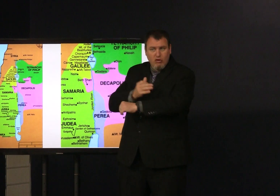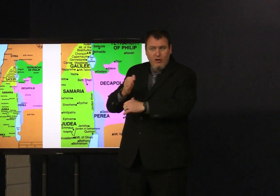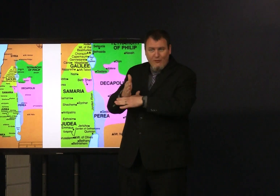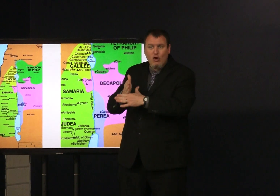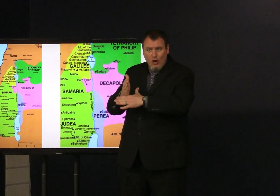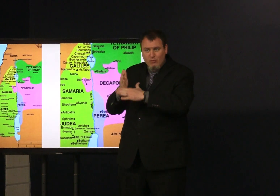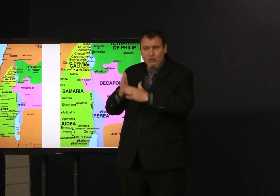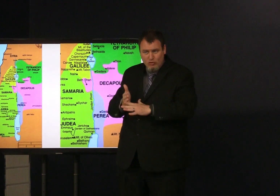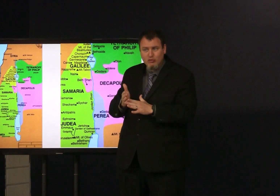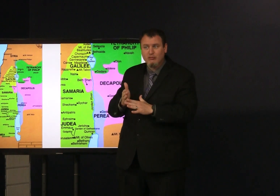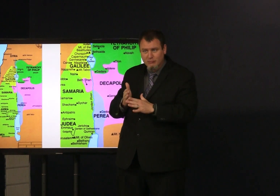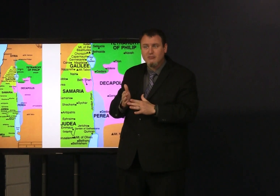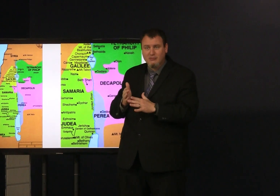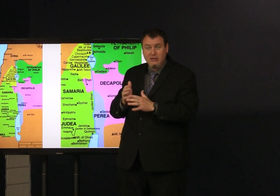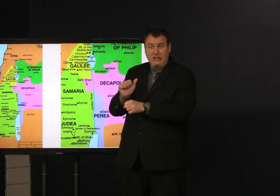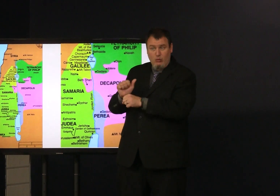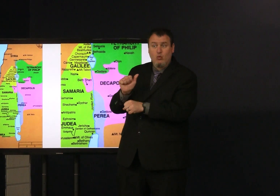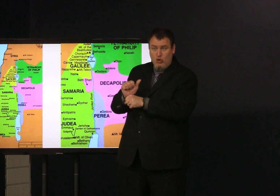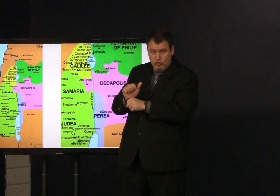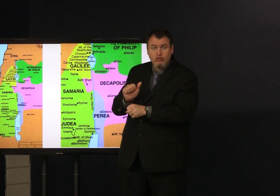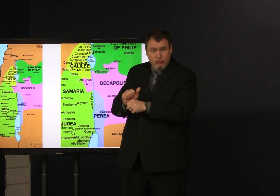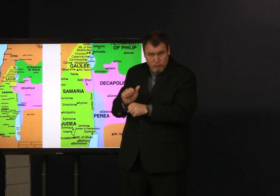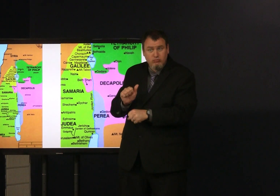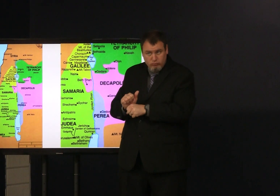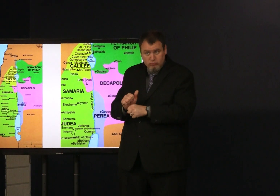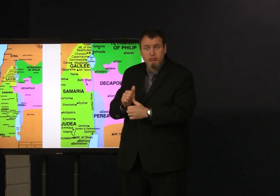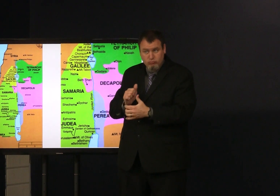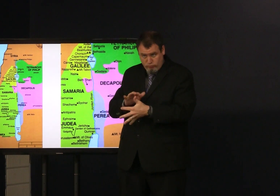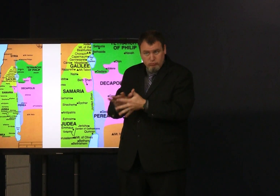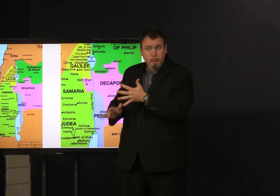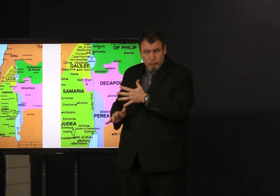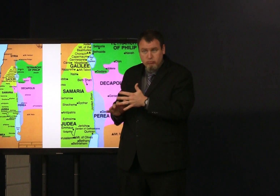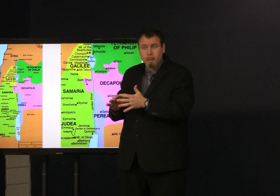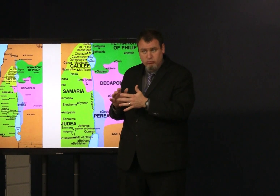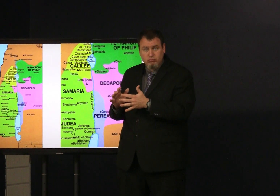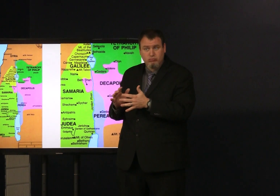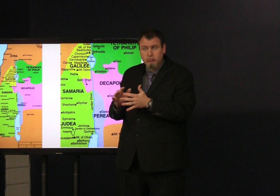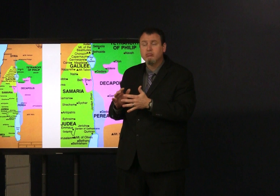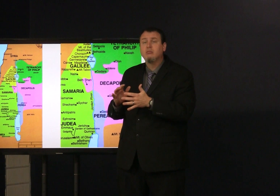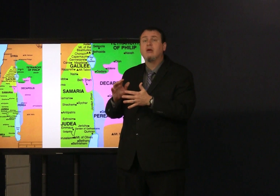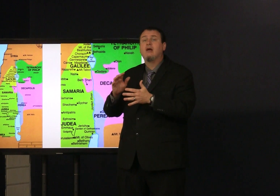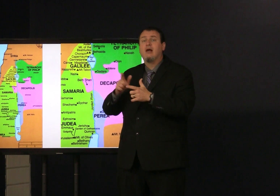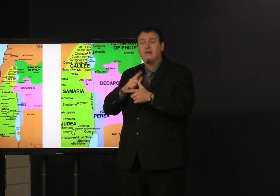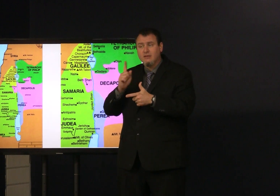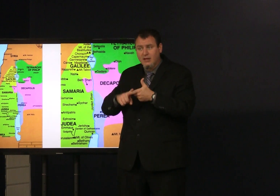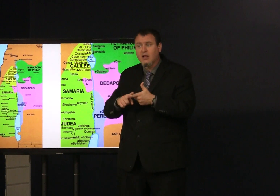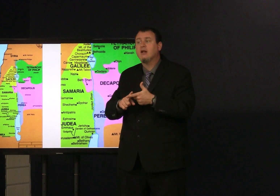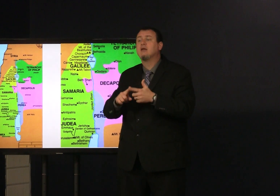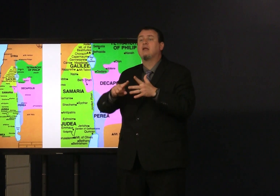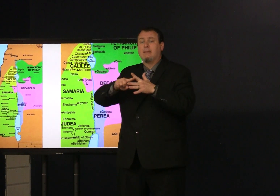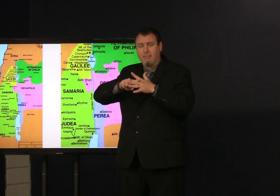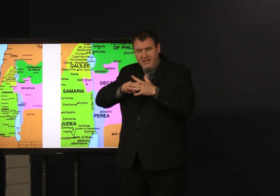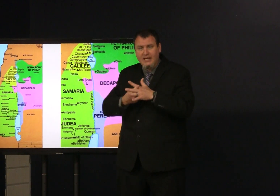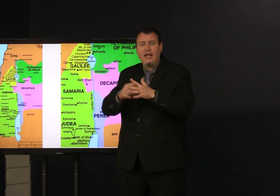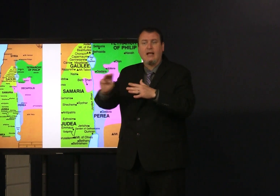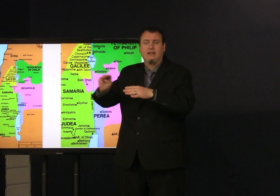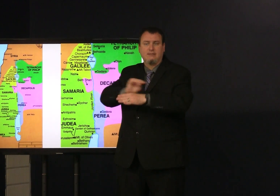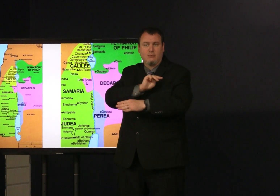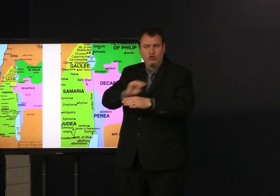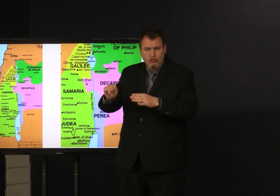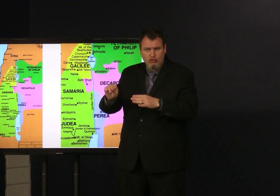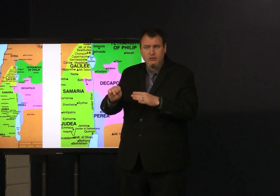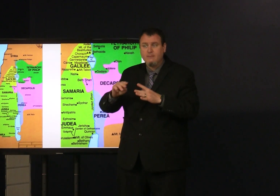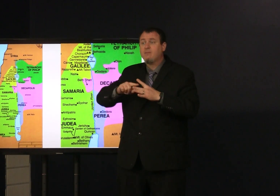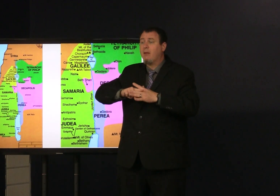he was a carpenter the son of a carpenter and he worked um in that area and then he began his